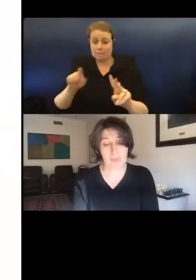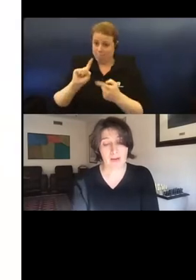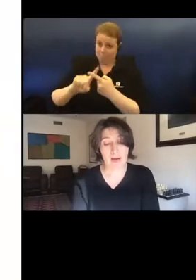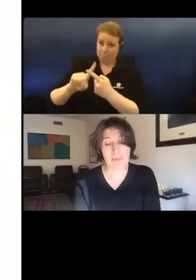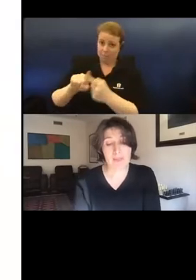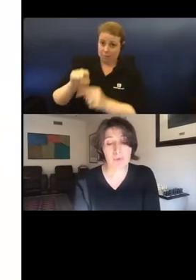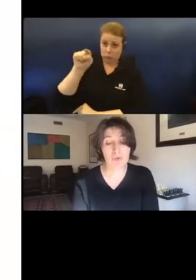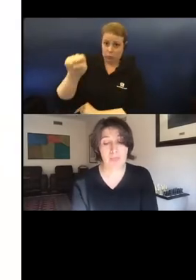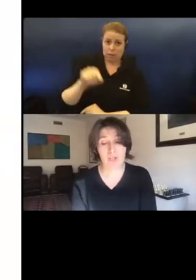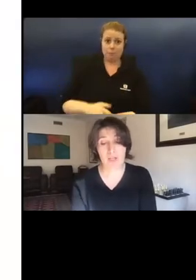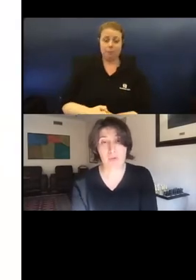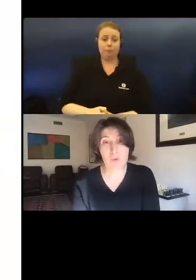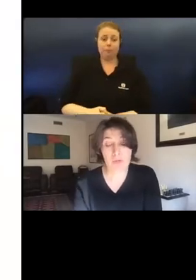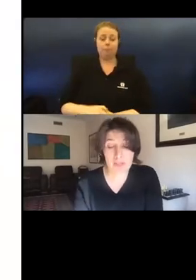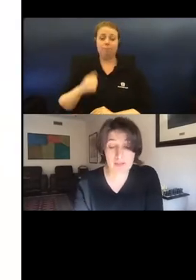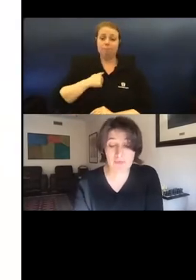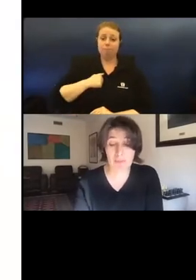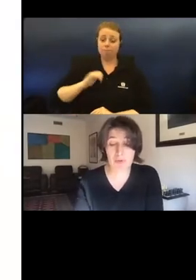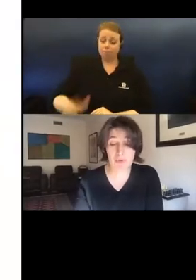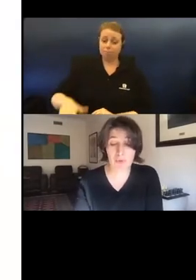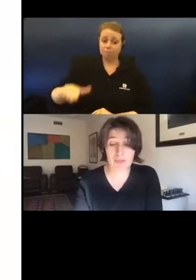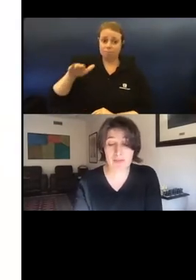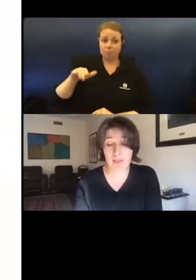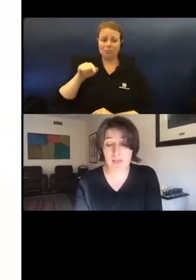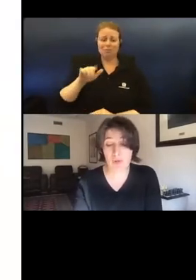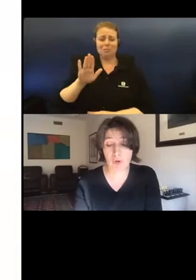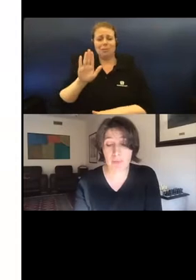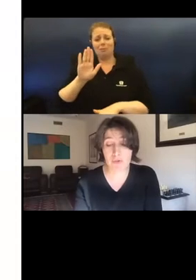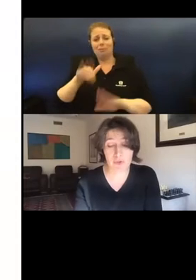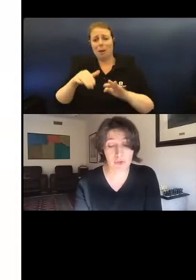i spent most of my childhood in this fabulous superintendent's garden home and studio covered